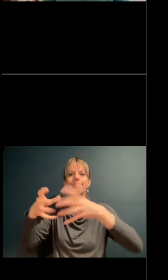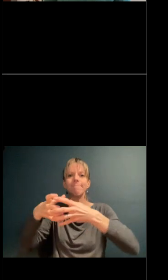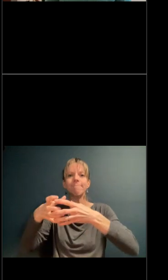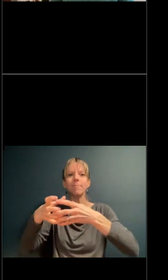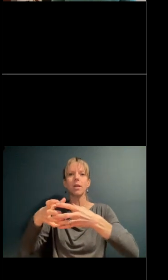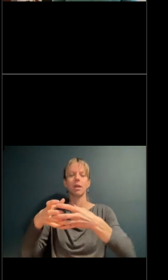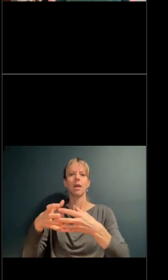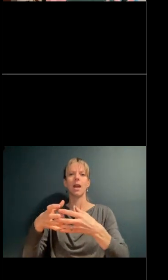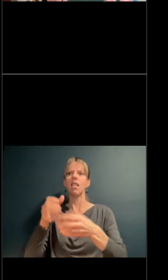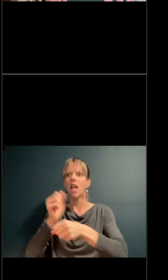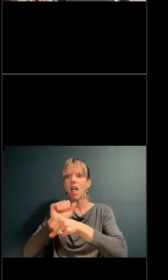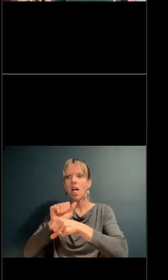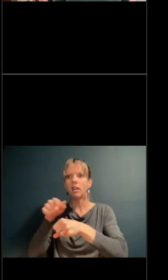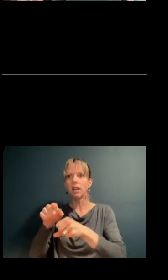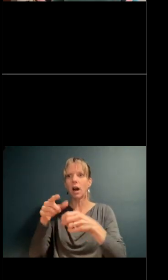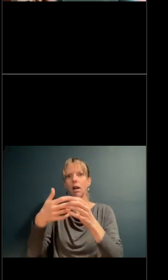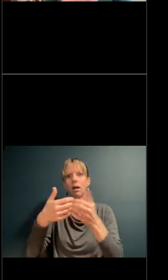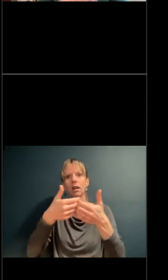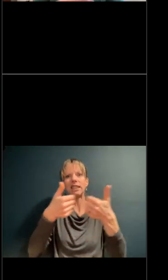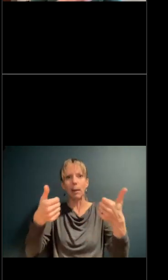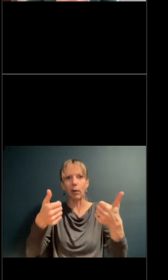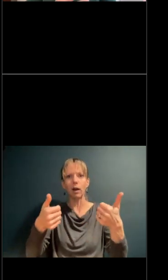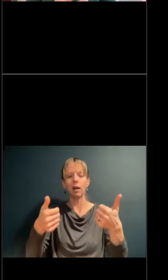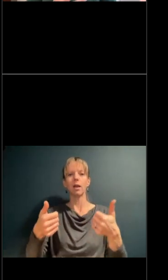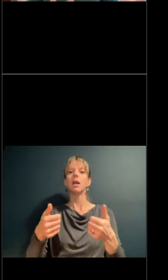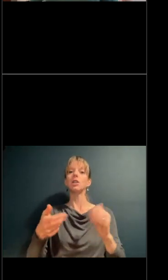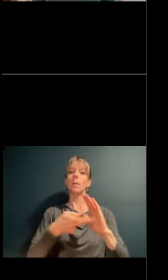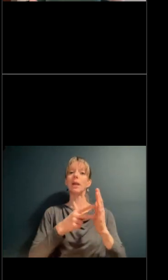What that meant is for most students without disabilities, they were going